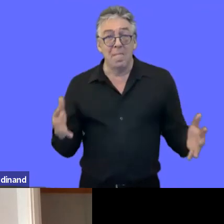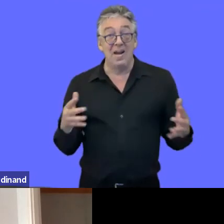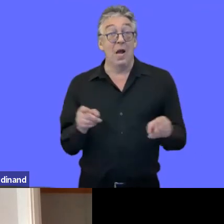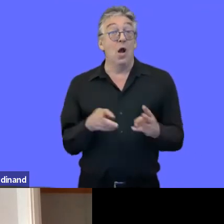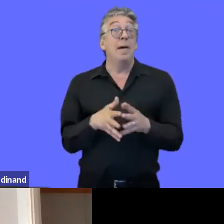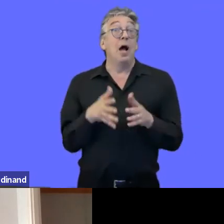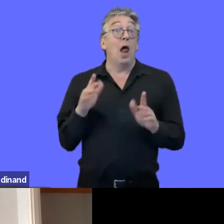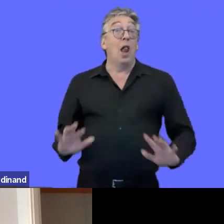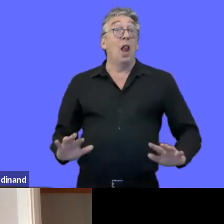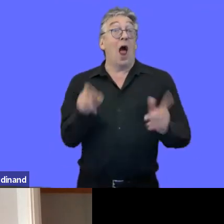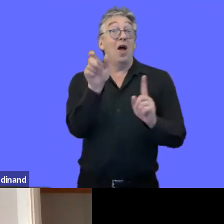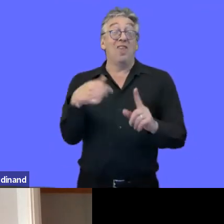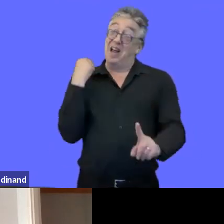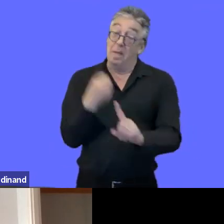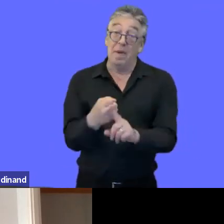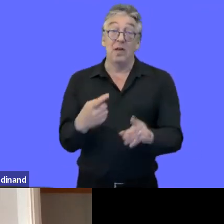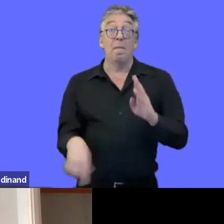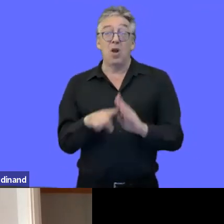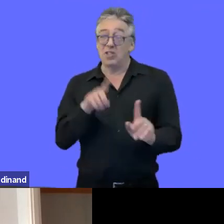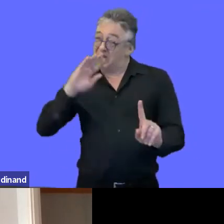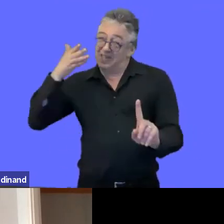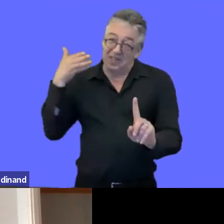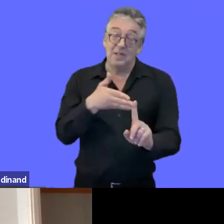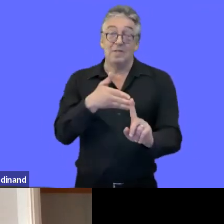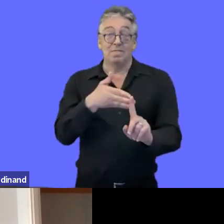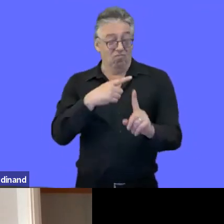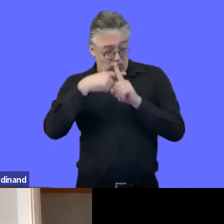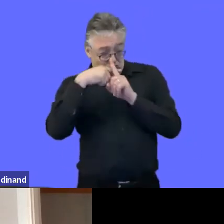and applied against people with disabilities in a targeted manner.